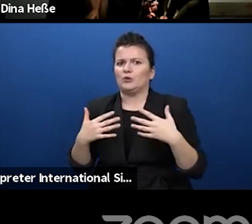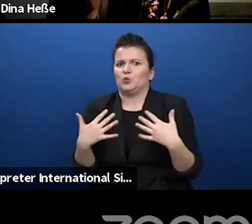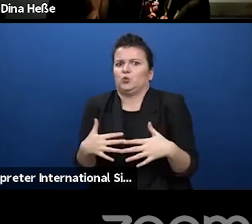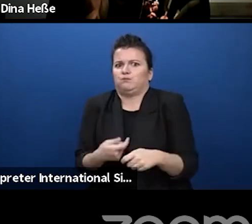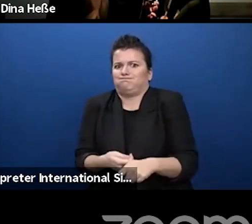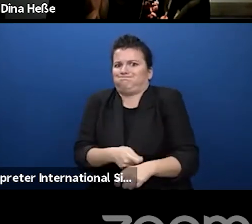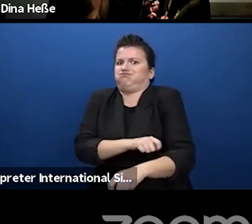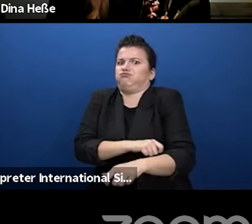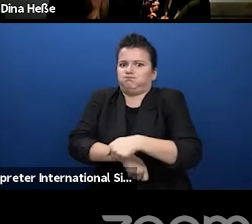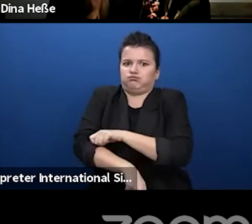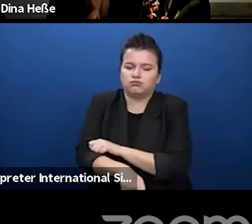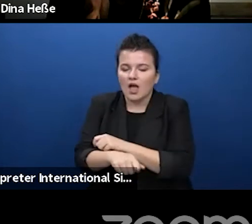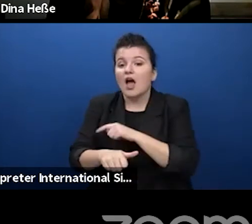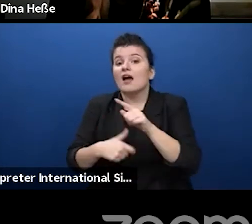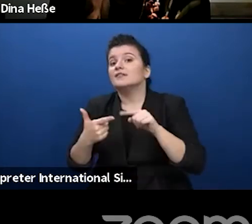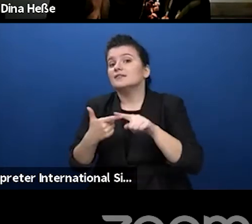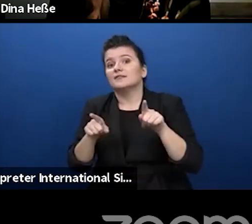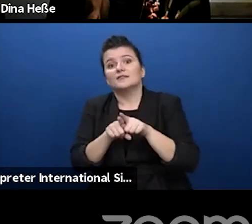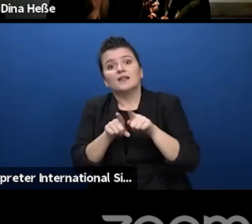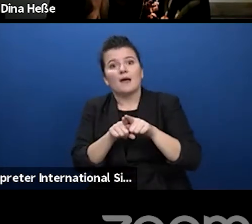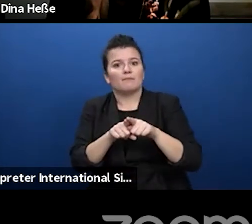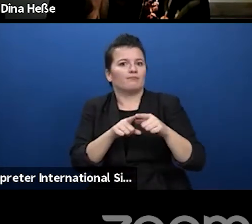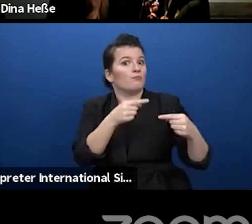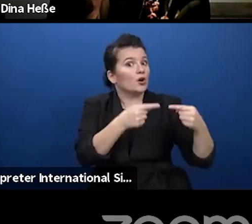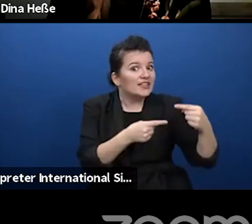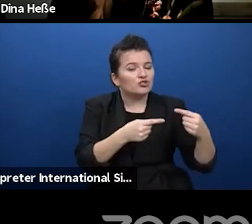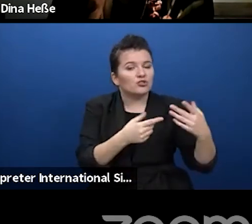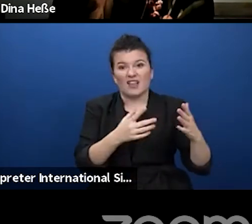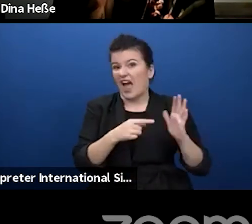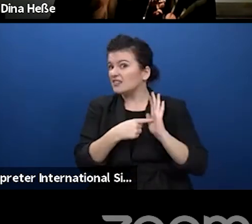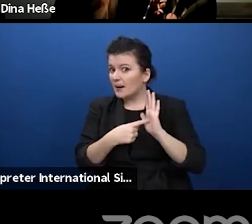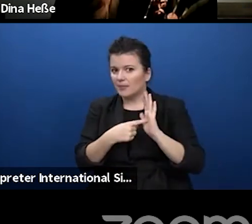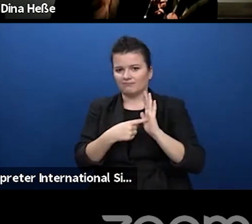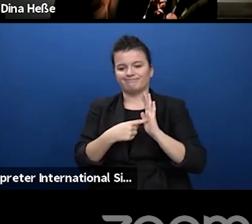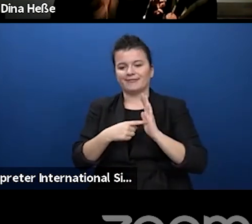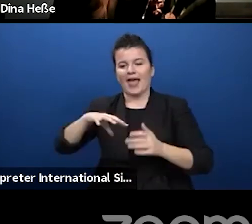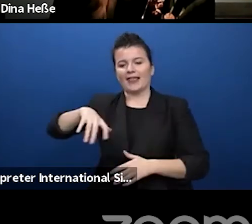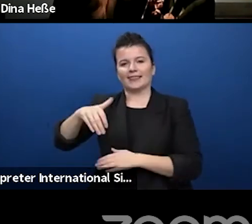instance against any new nationalism because I think diversity is the answer to nationalism.